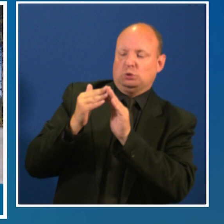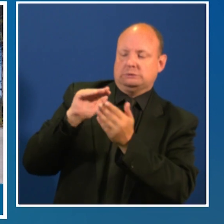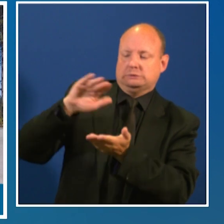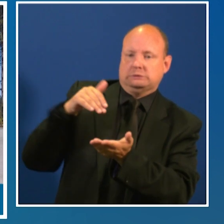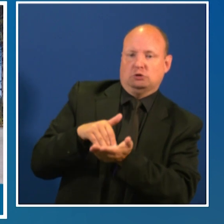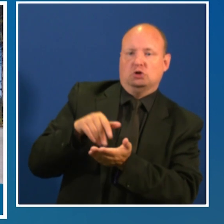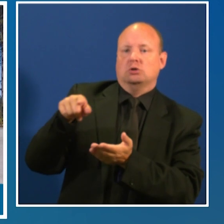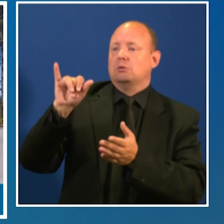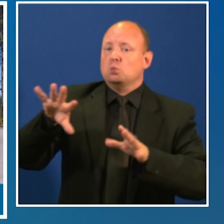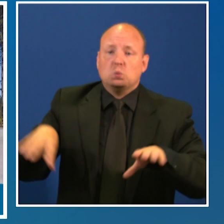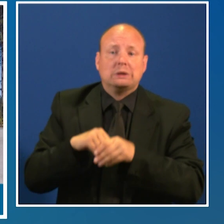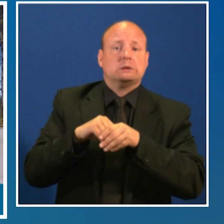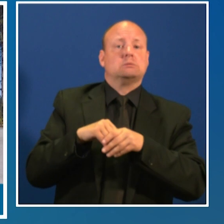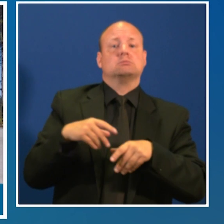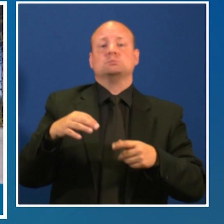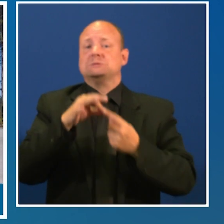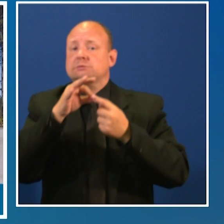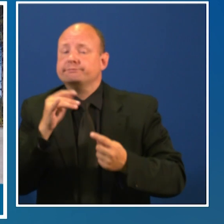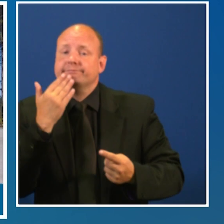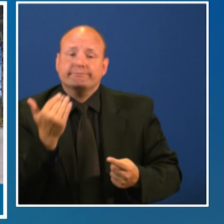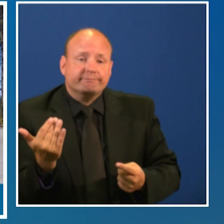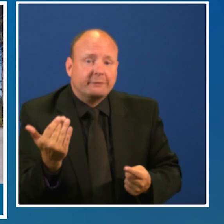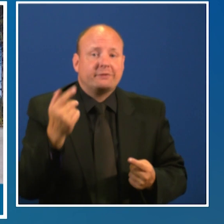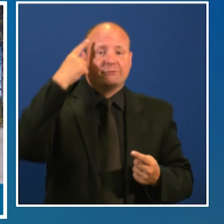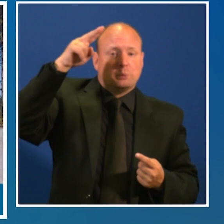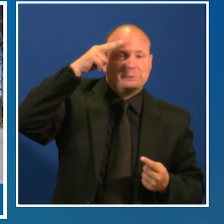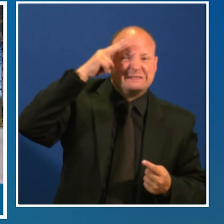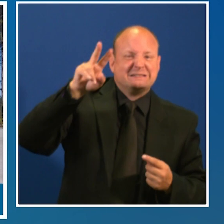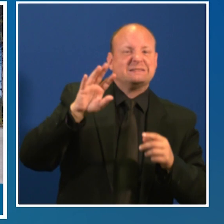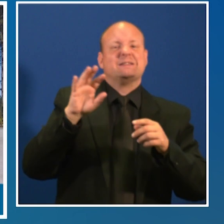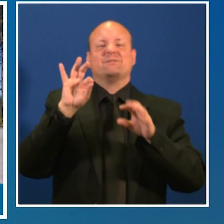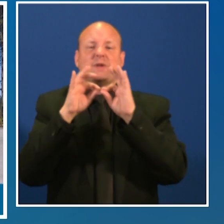events at full capacities. And just in time for summer, I'm